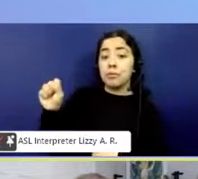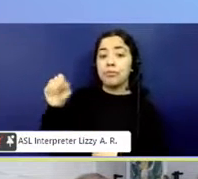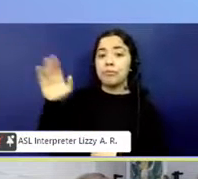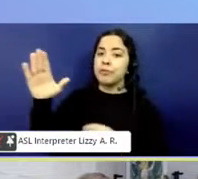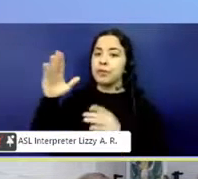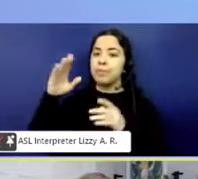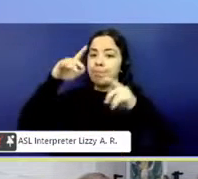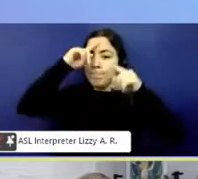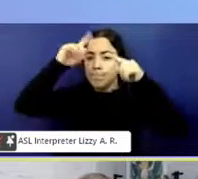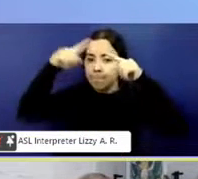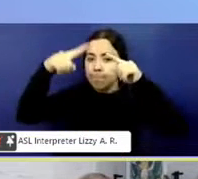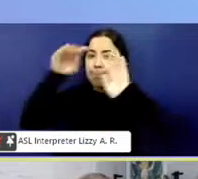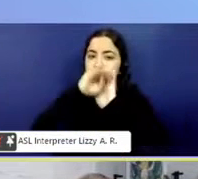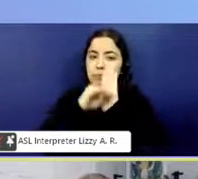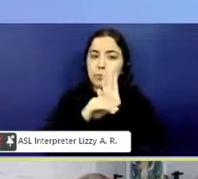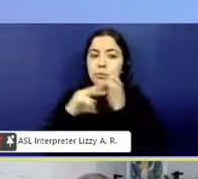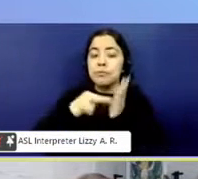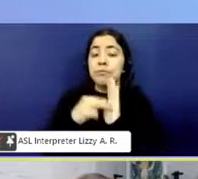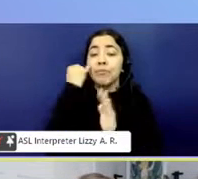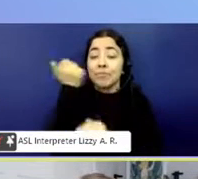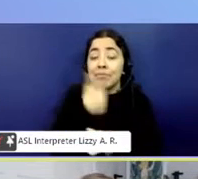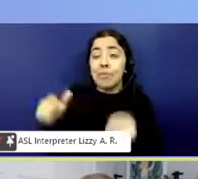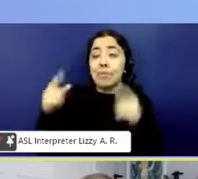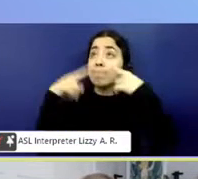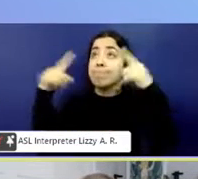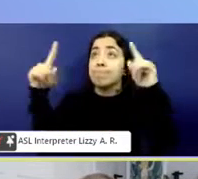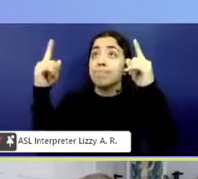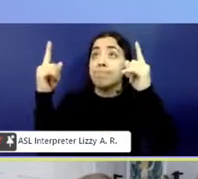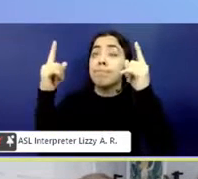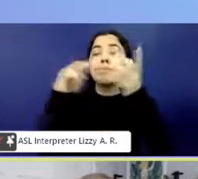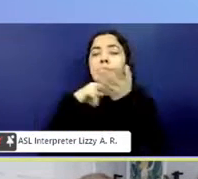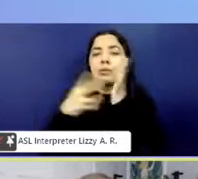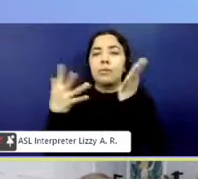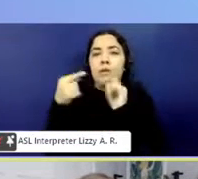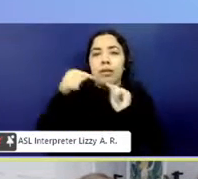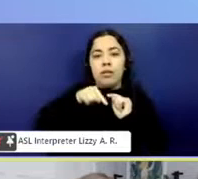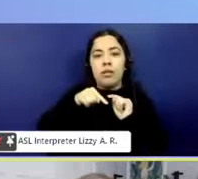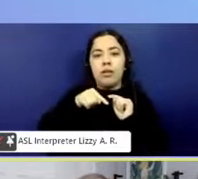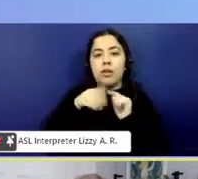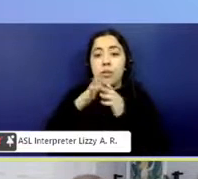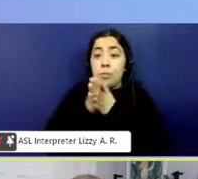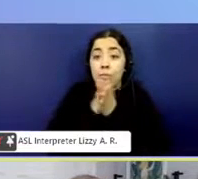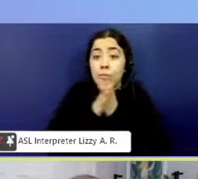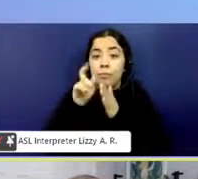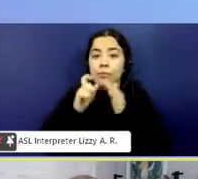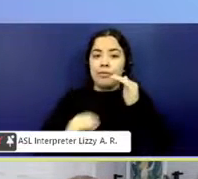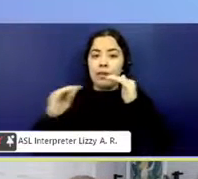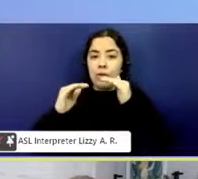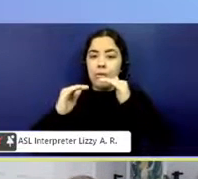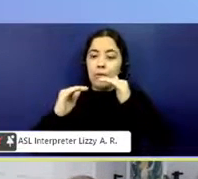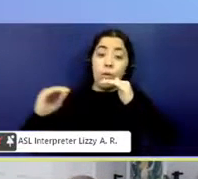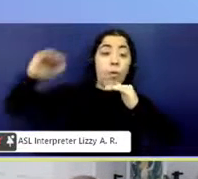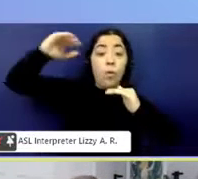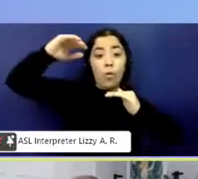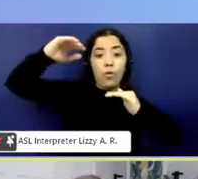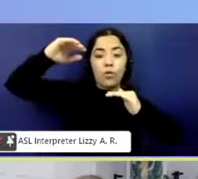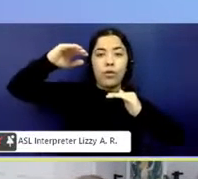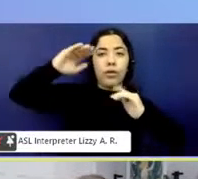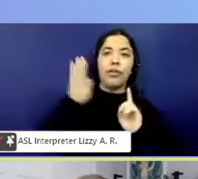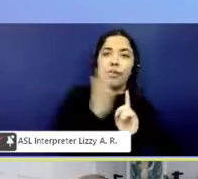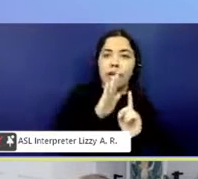motivation must equal or surpass cognitive load it's critical to identify the cognitive